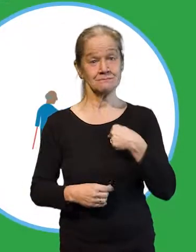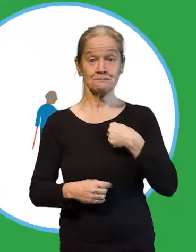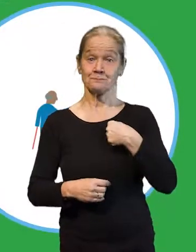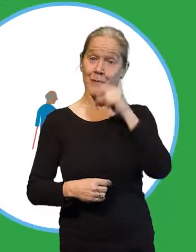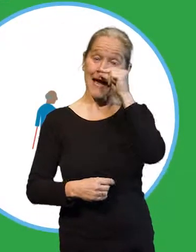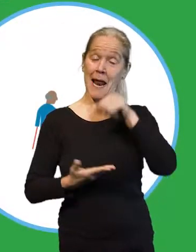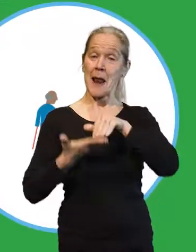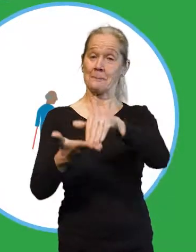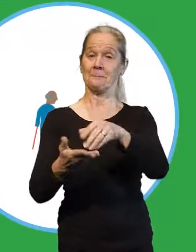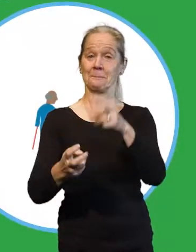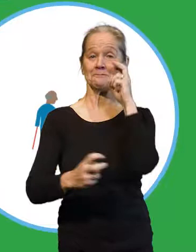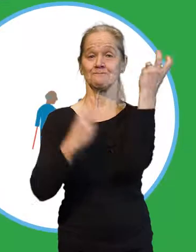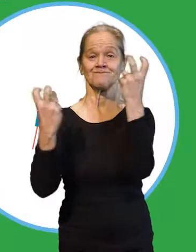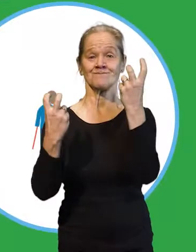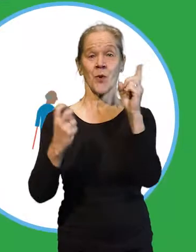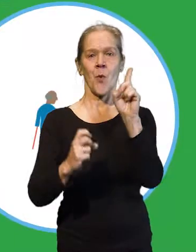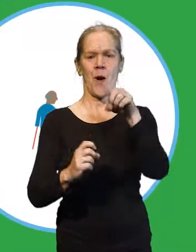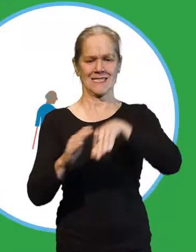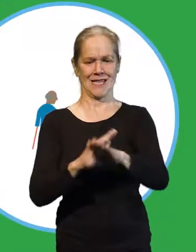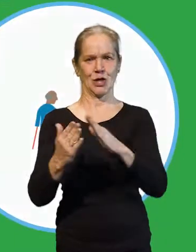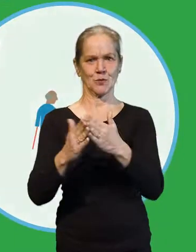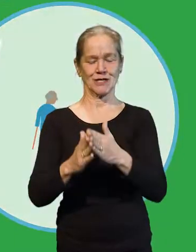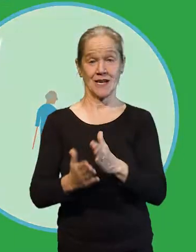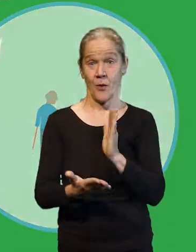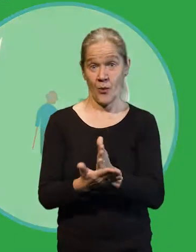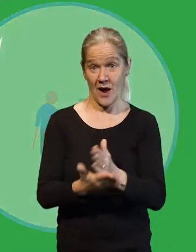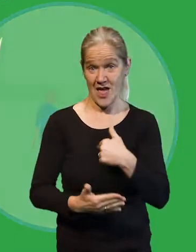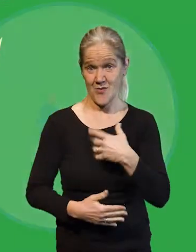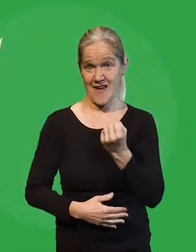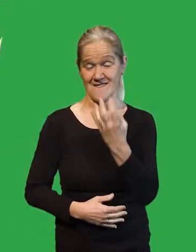We can help find out what's around you in your community. In fact,